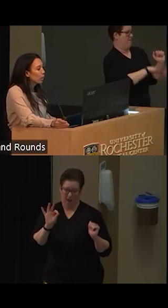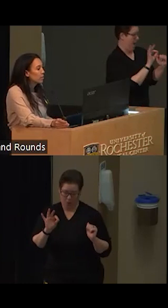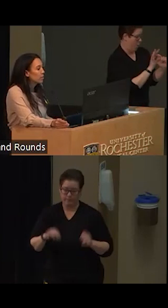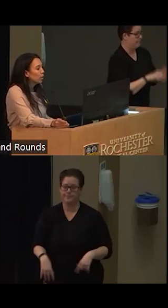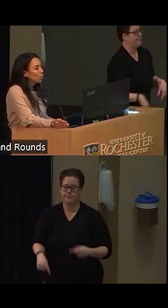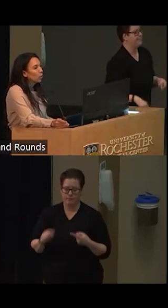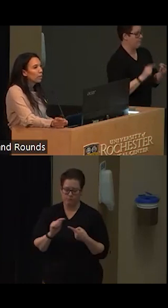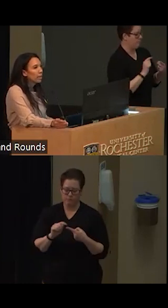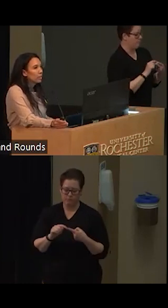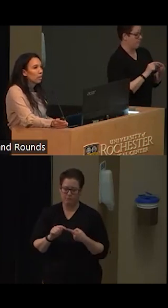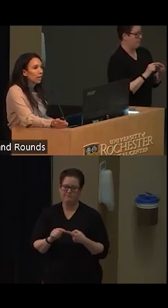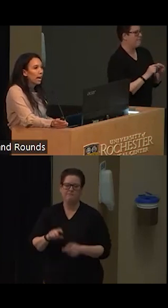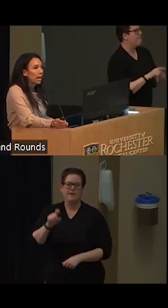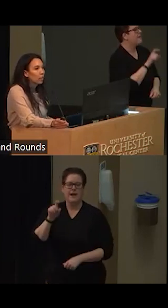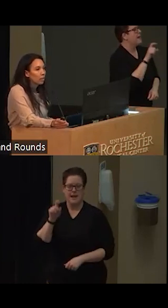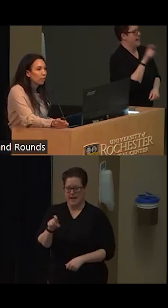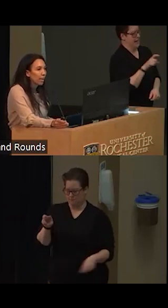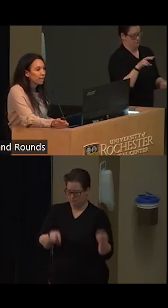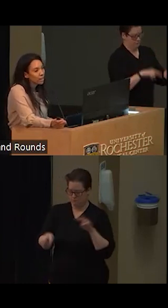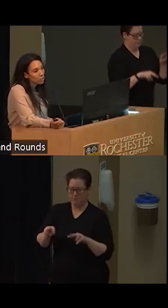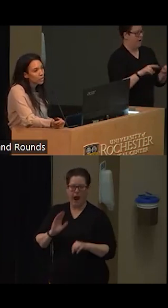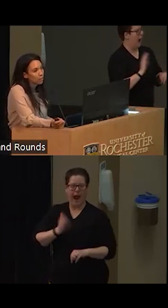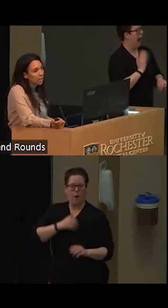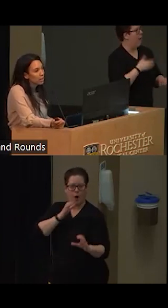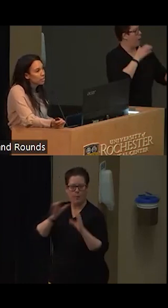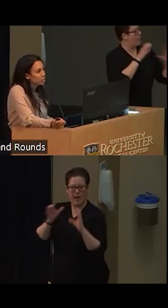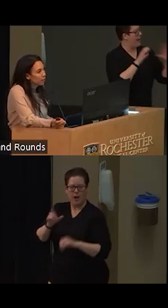first was we really need to look at how we communicate not just with DPS officers but